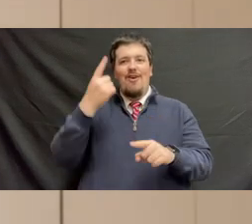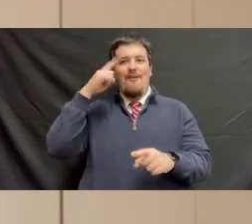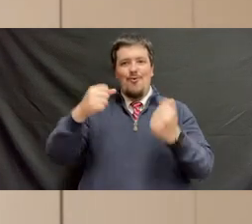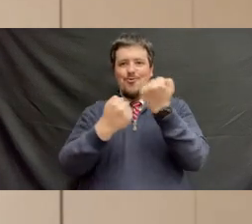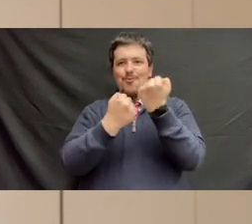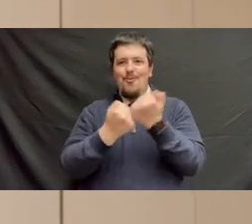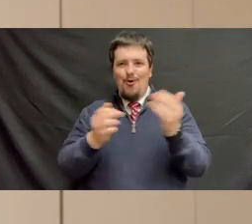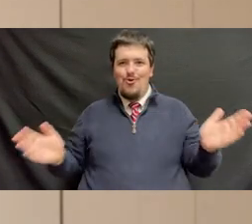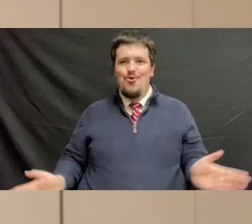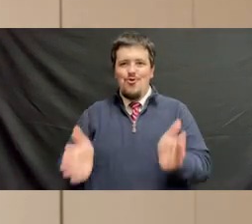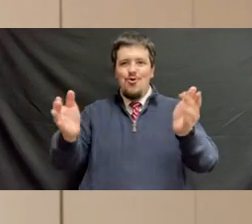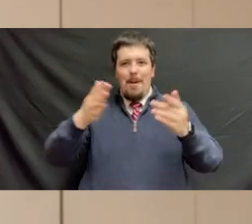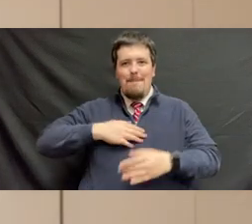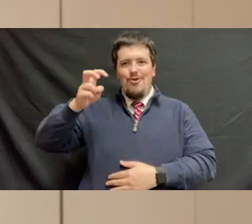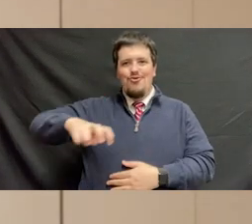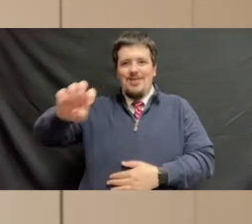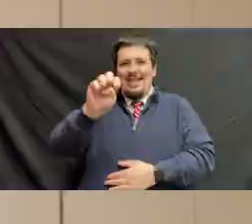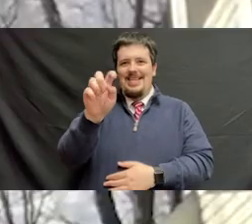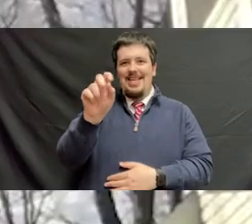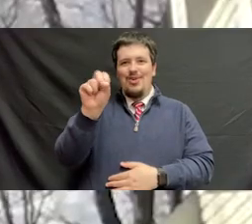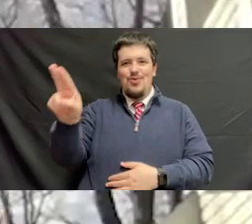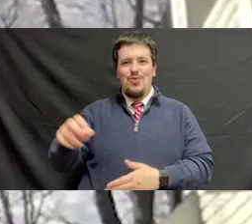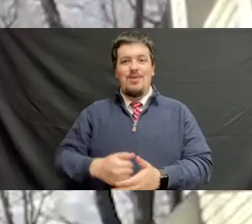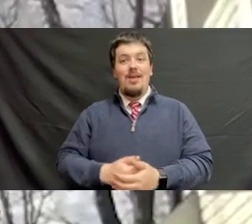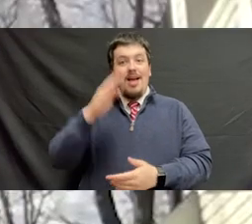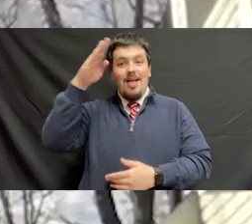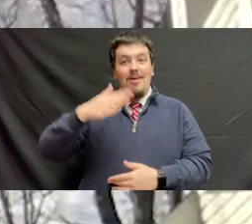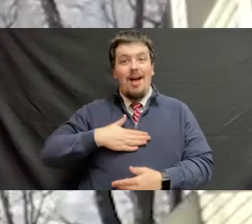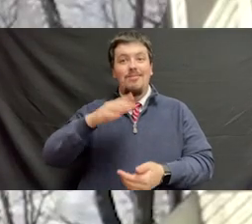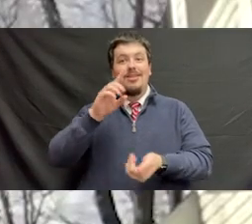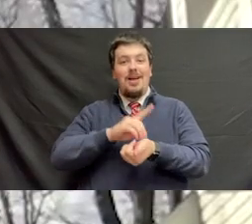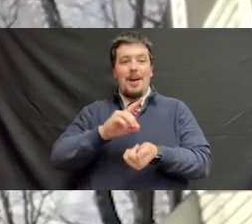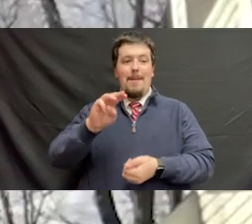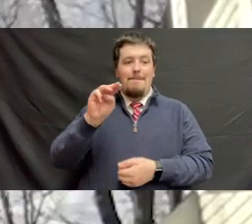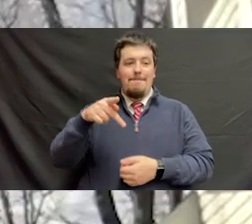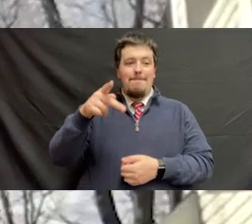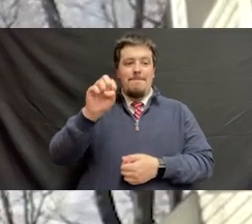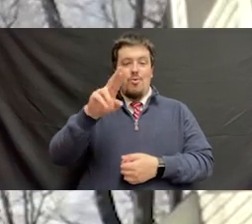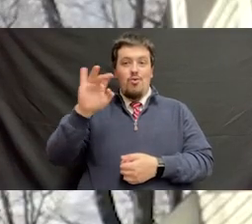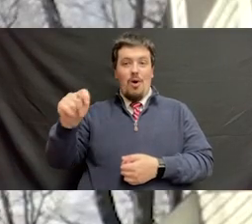for the supporting and encouragement for my journey at ETSU. Hello, this is Dr. Mimi Perreault in Media and Communication,